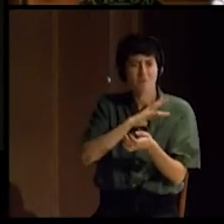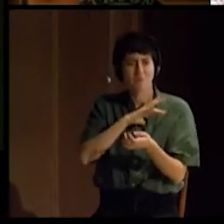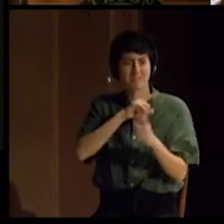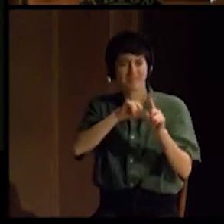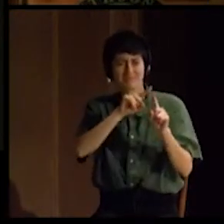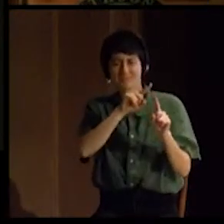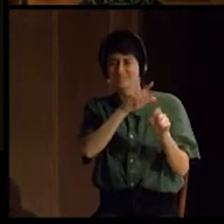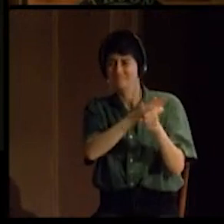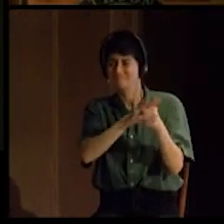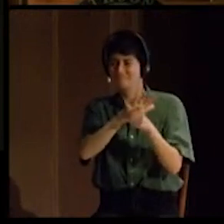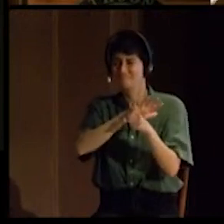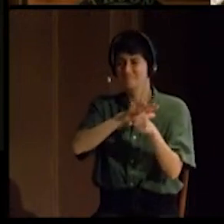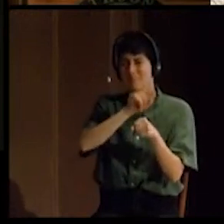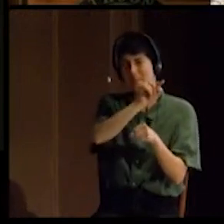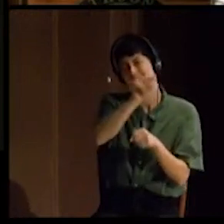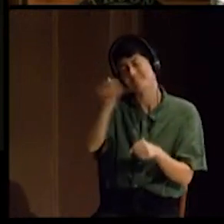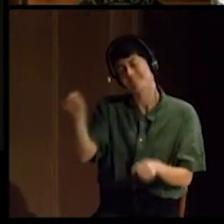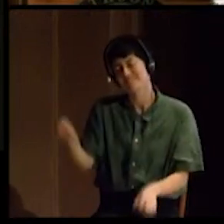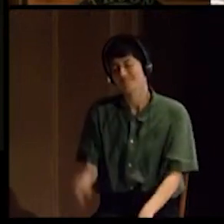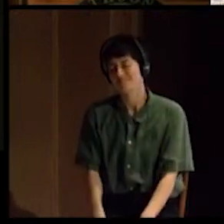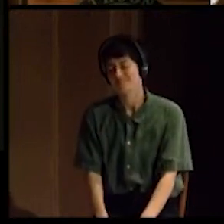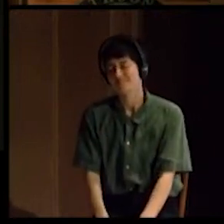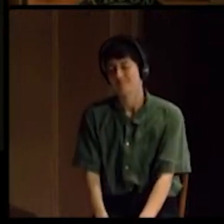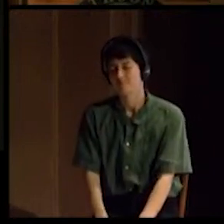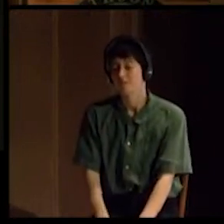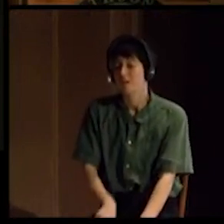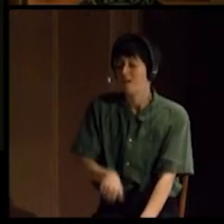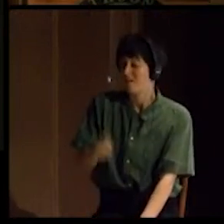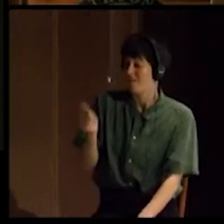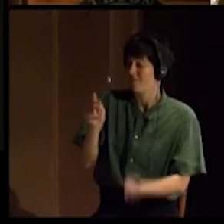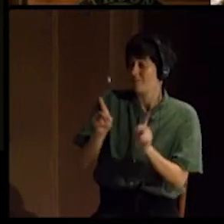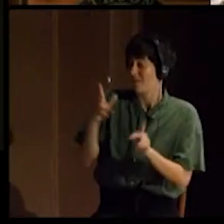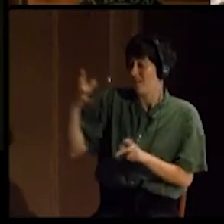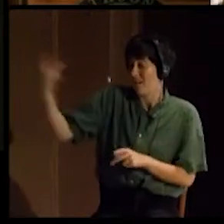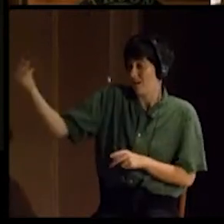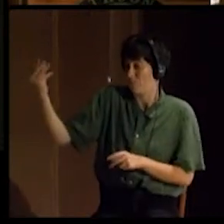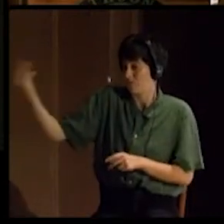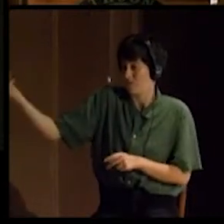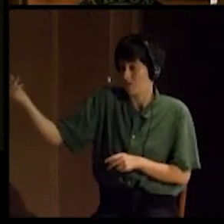outside the division who were really kind and patient and generous with their time